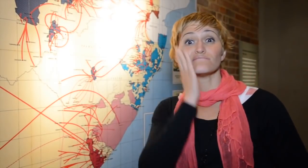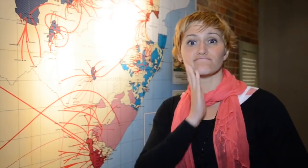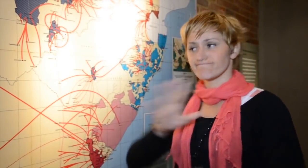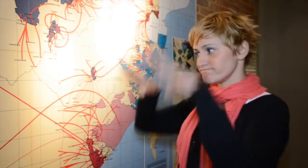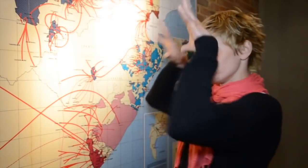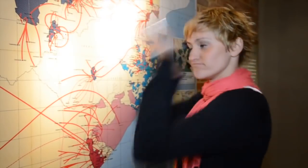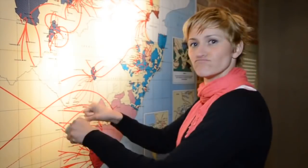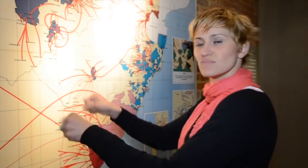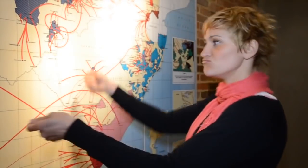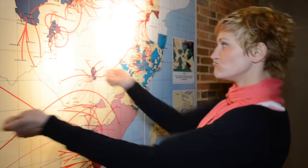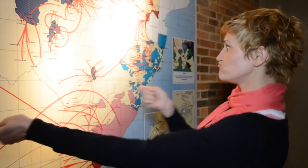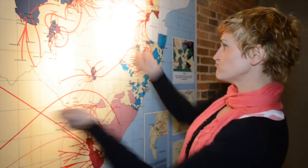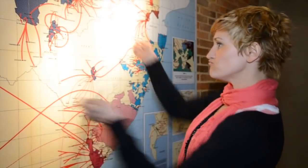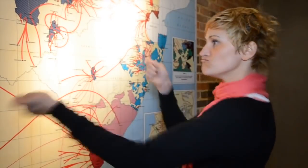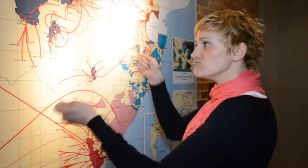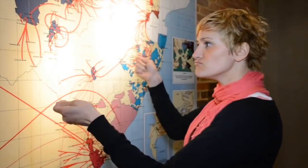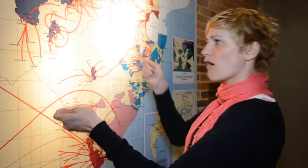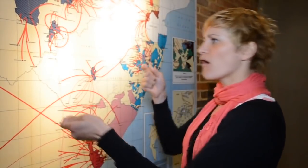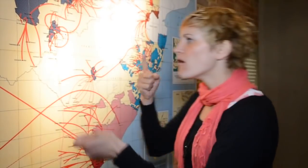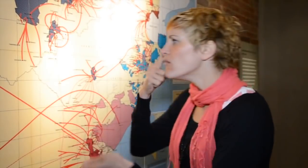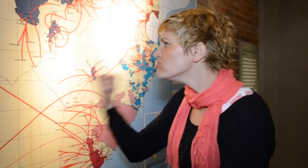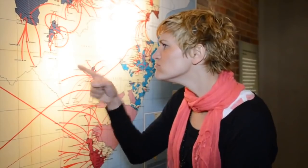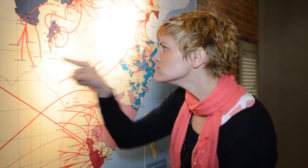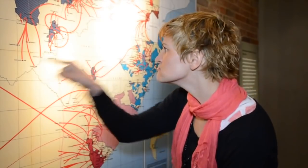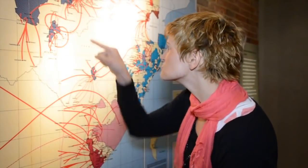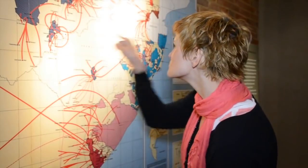The whites invaded and governed South Africa, and